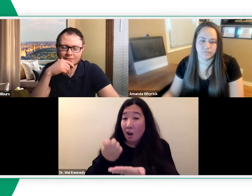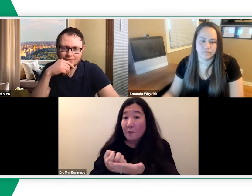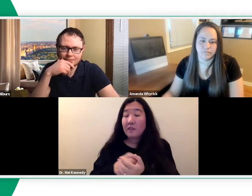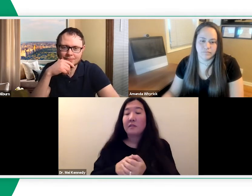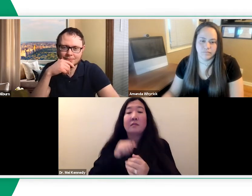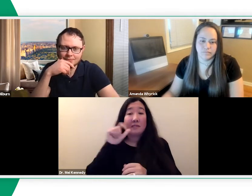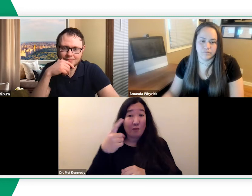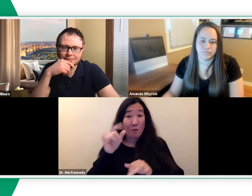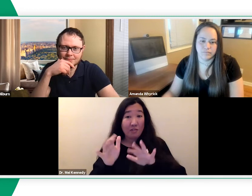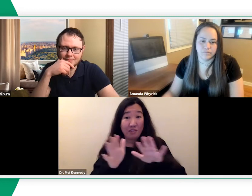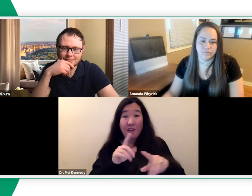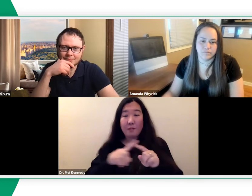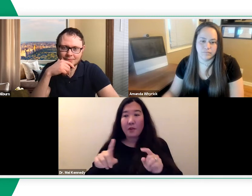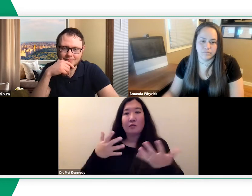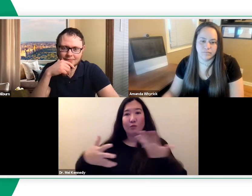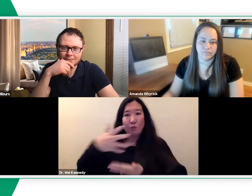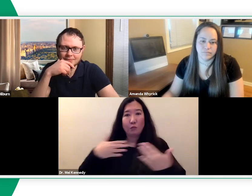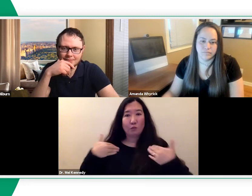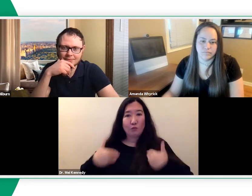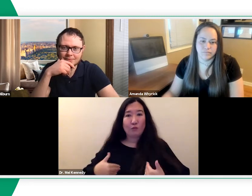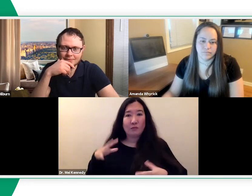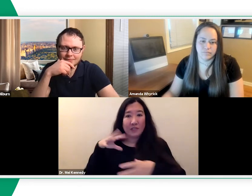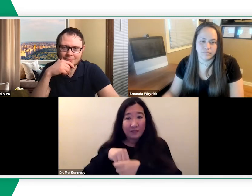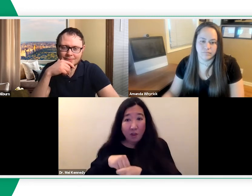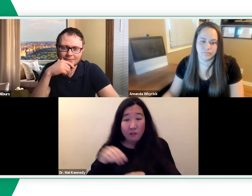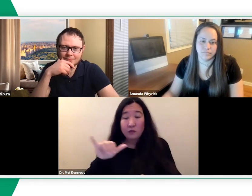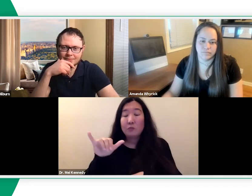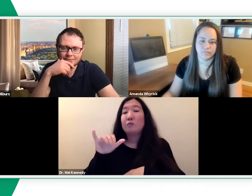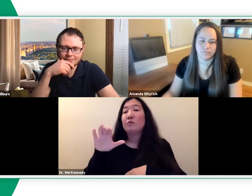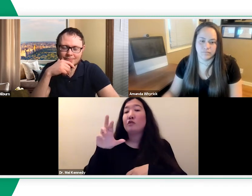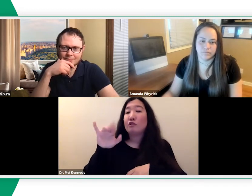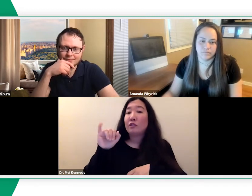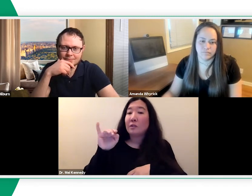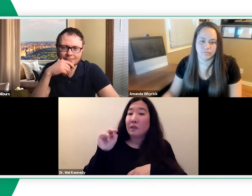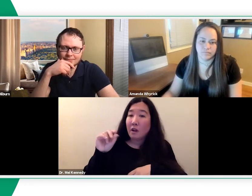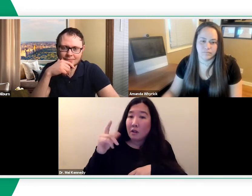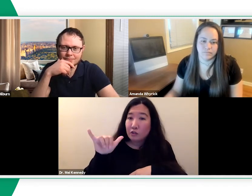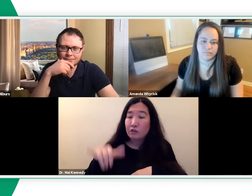But it does include math and economics. Not only that, but there's a social and human